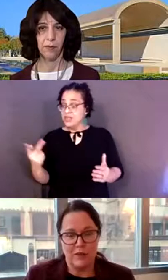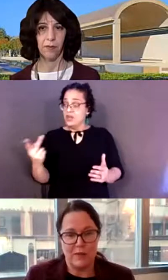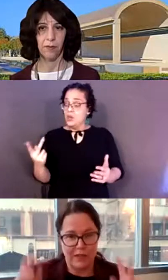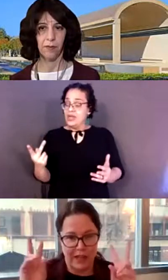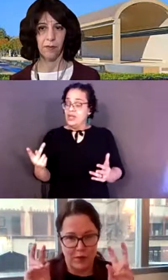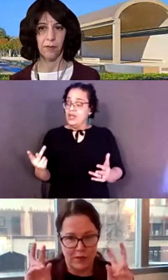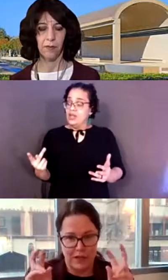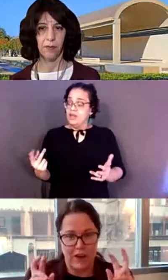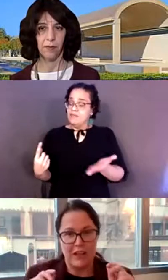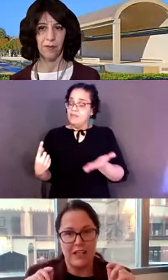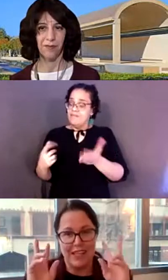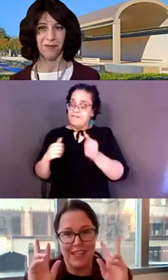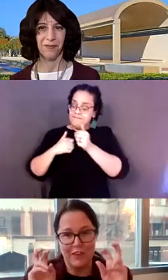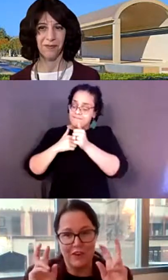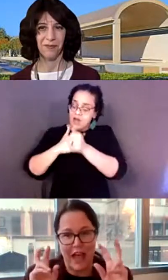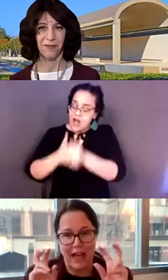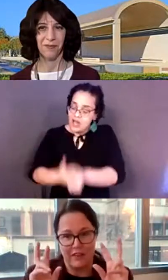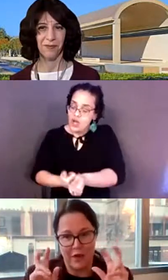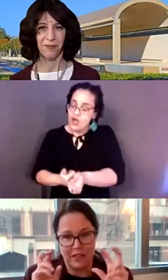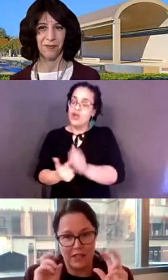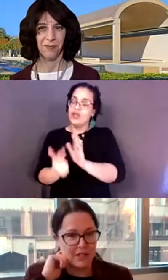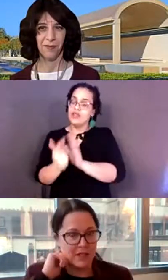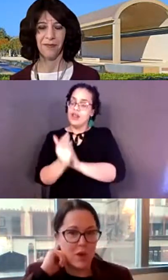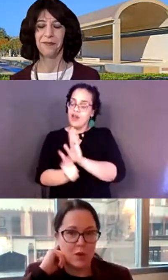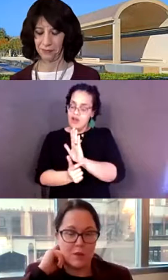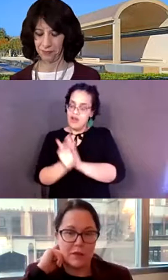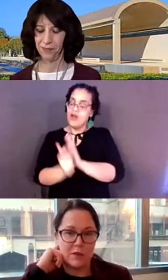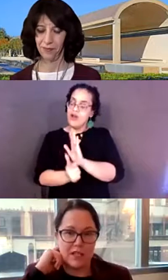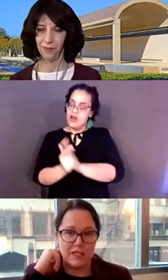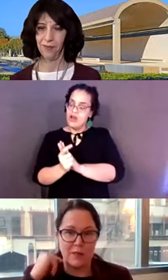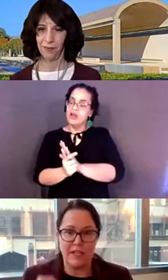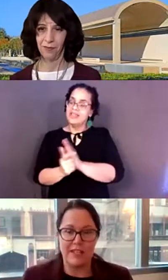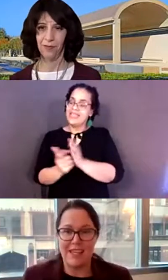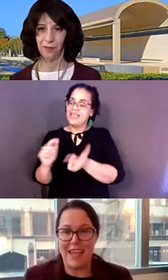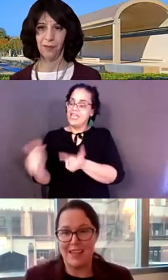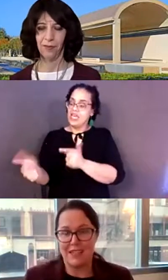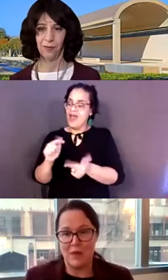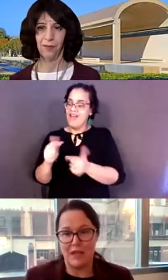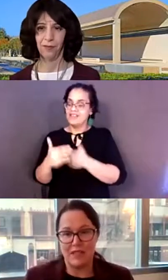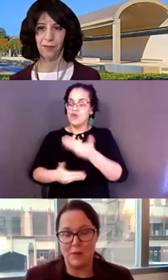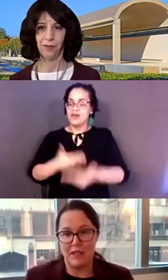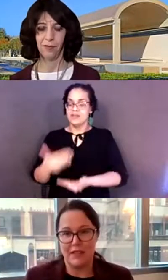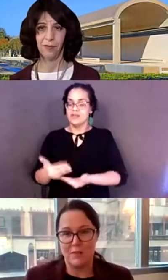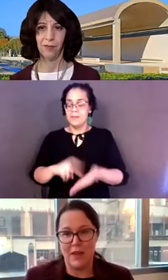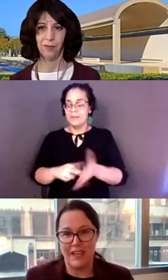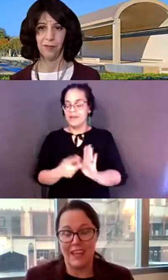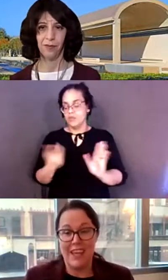using air quotes here, is the "interactive process" where the person with a disability says hey, this is my